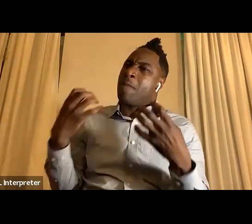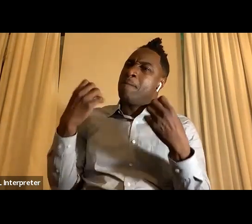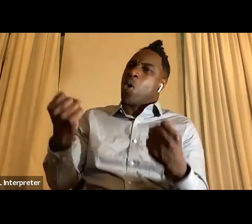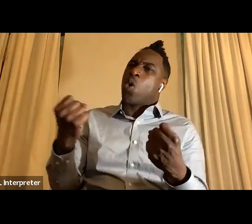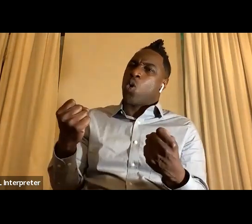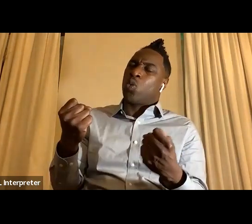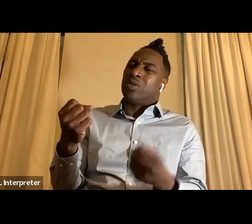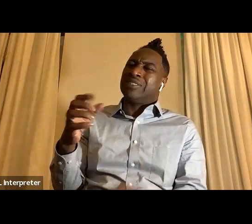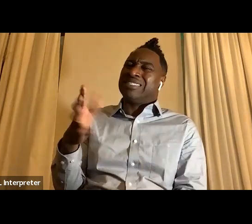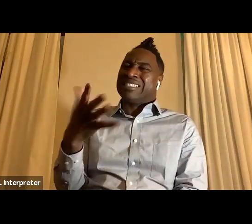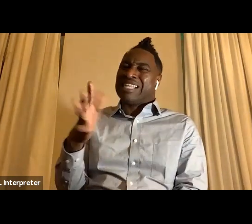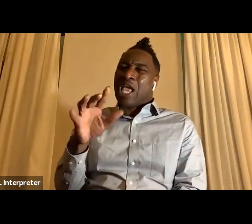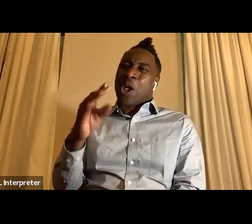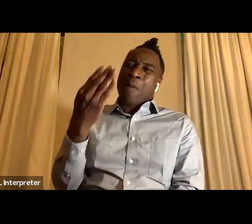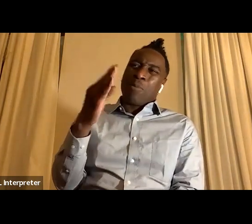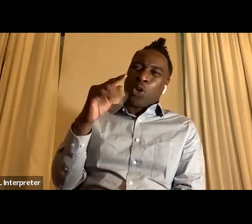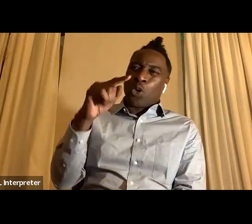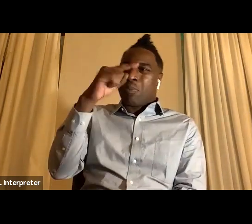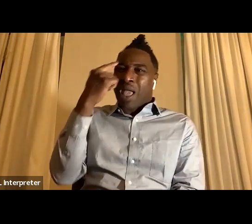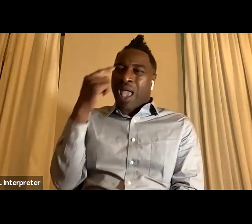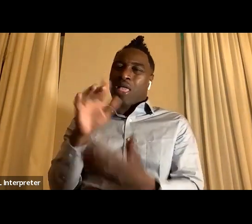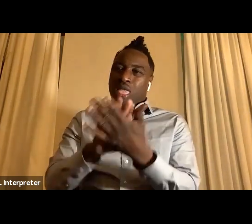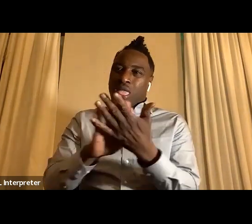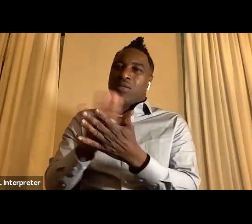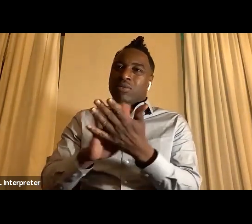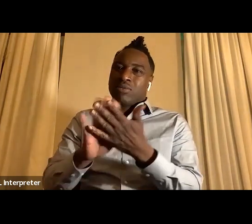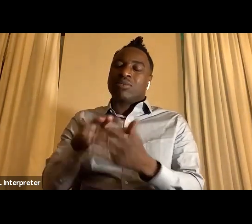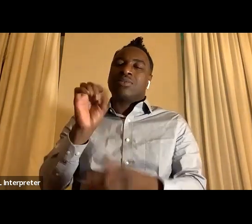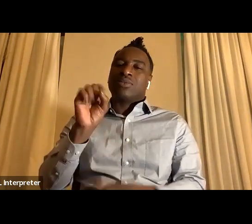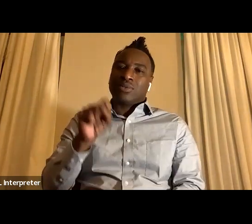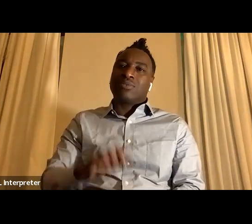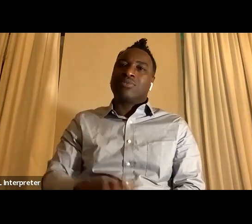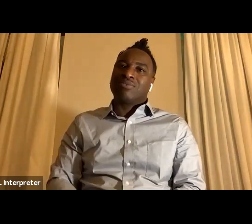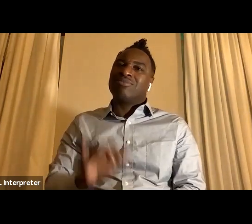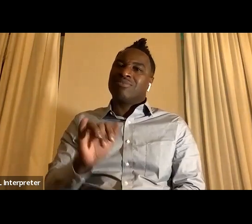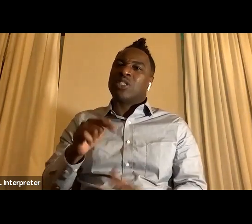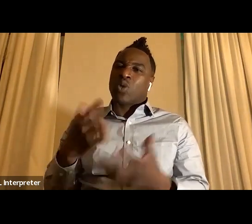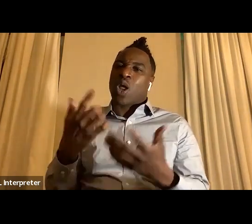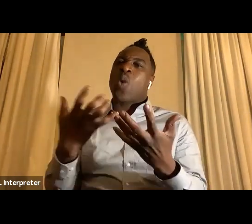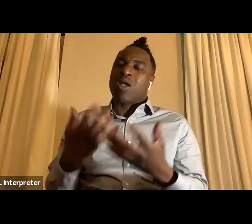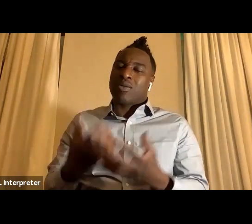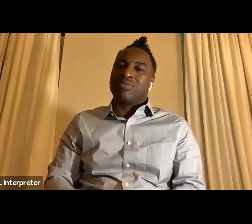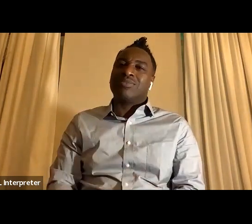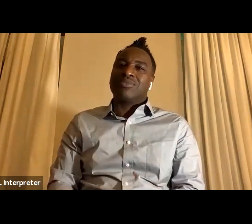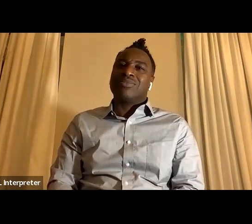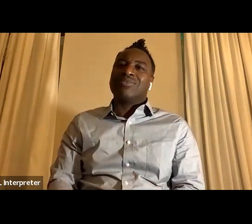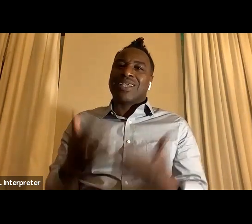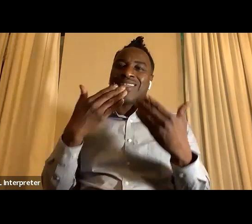Yeah, that's like you try and go for, like, that combination. Yeah. Thank you. All right.